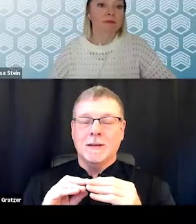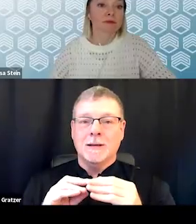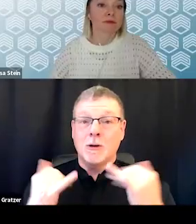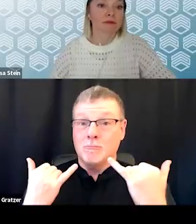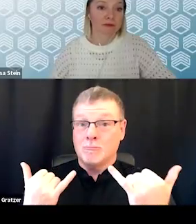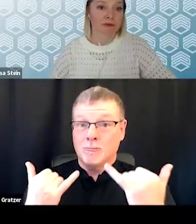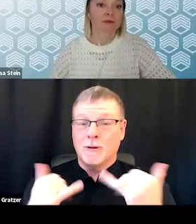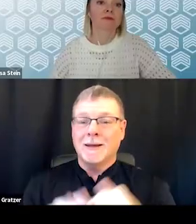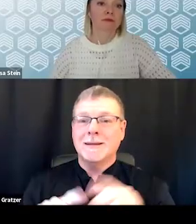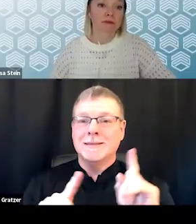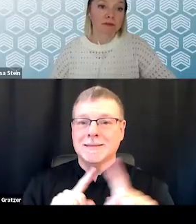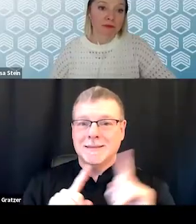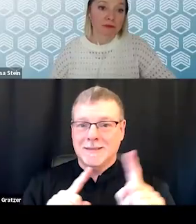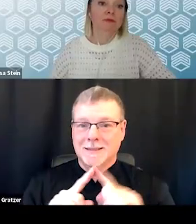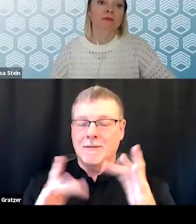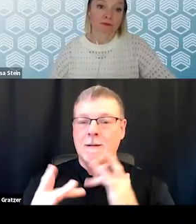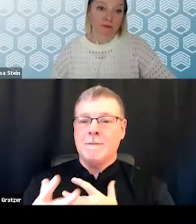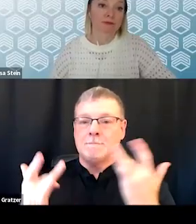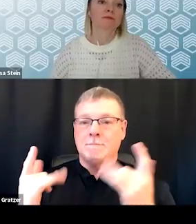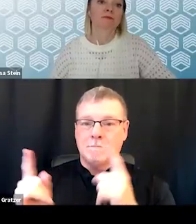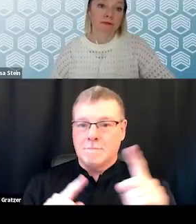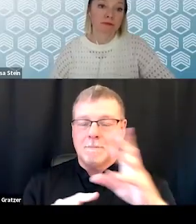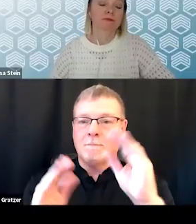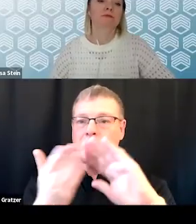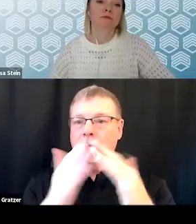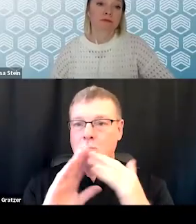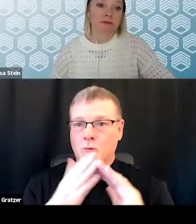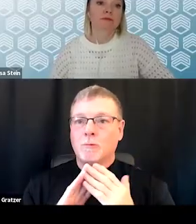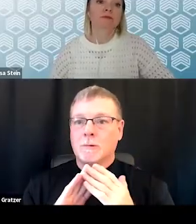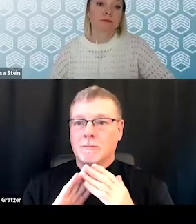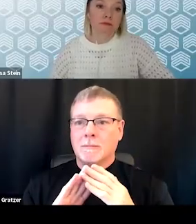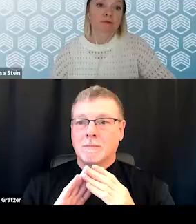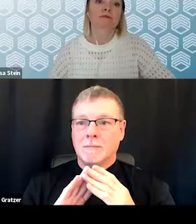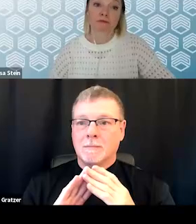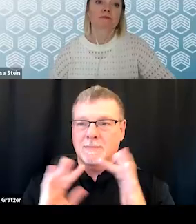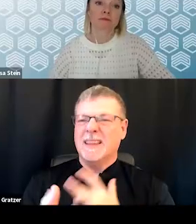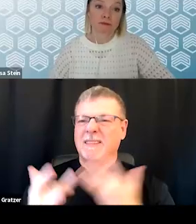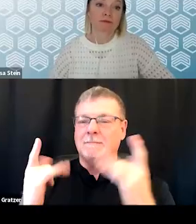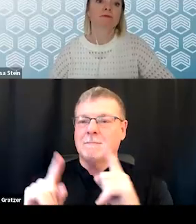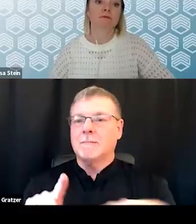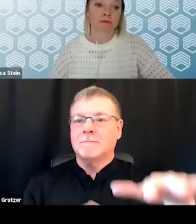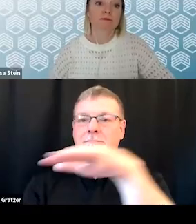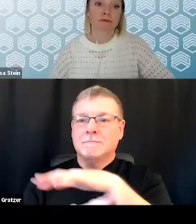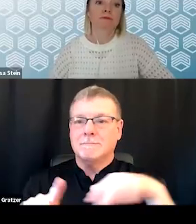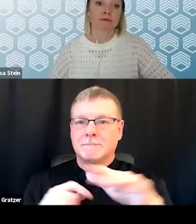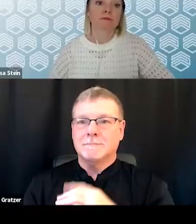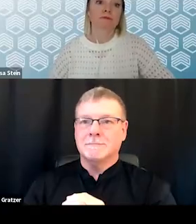in different events and community events and outreach-related things.